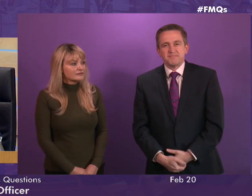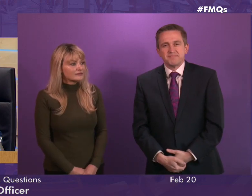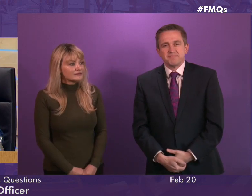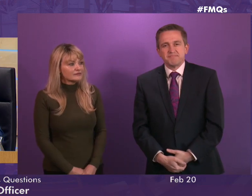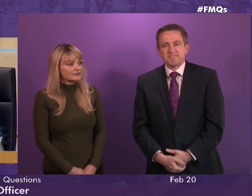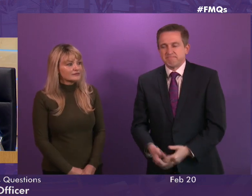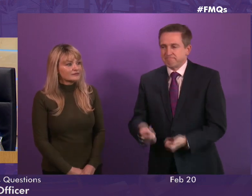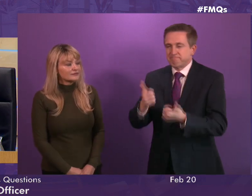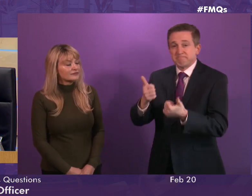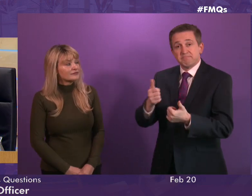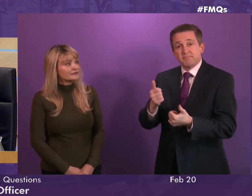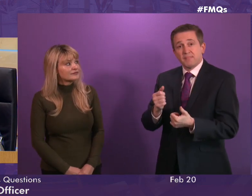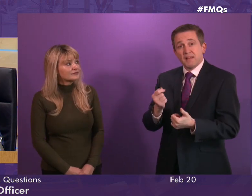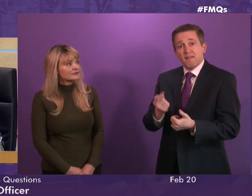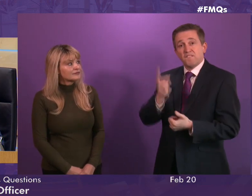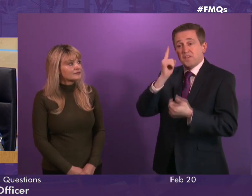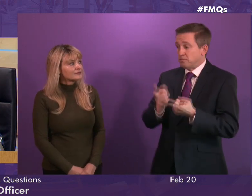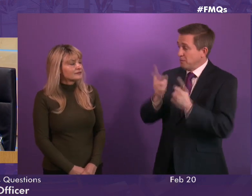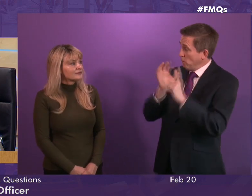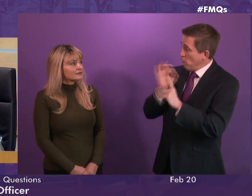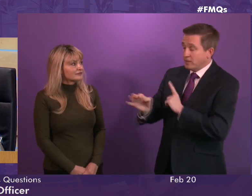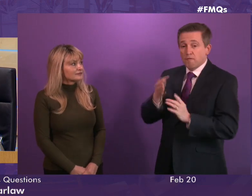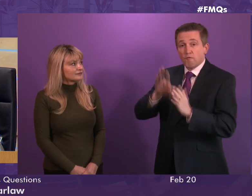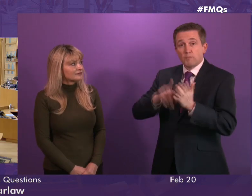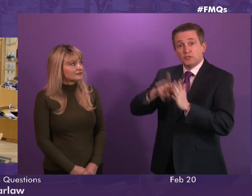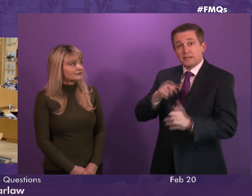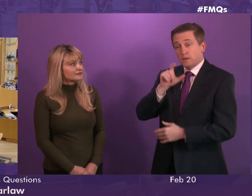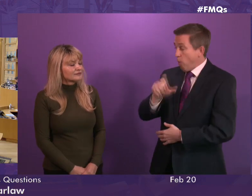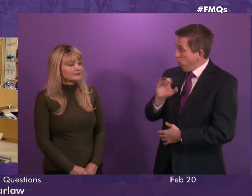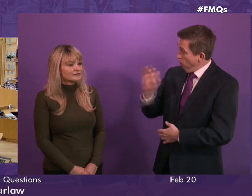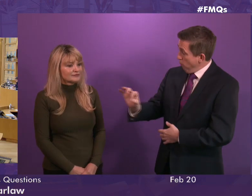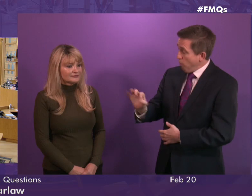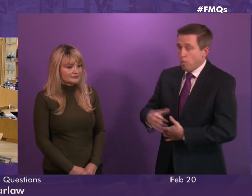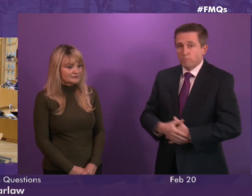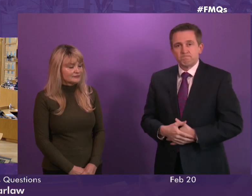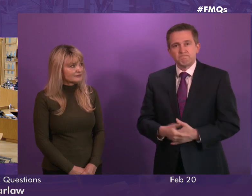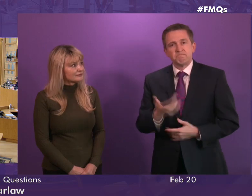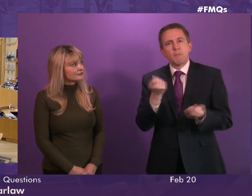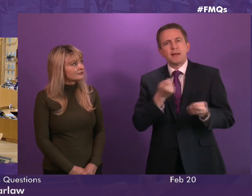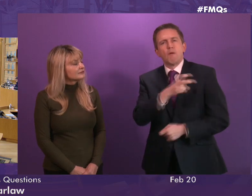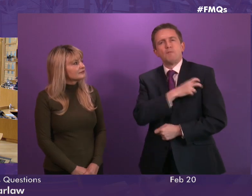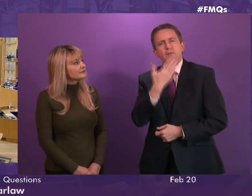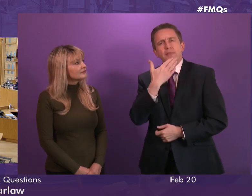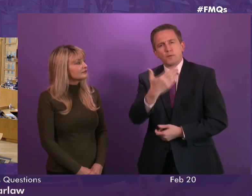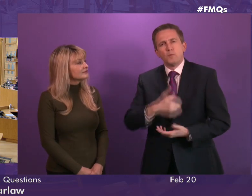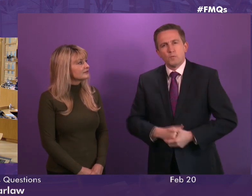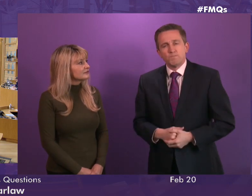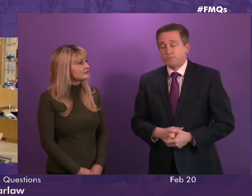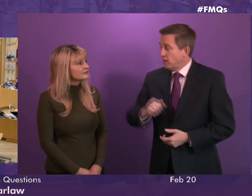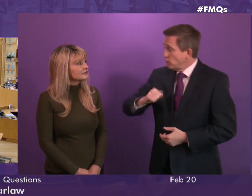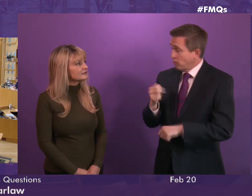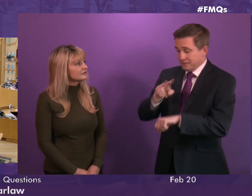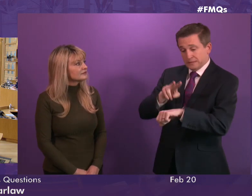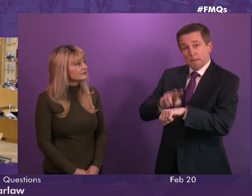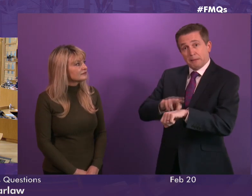The Presiding Officer (Ken Macintosh): Thank you very much. First Minister's Questions now, question number one from Jackson Carlaw. Jackson Carlaw (Eastwood) (Con): The Scottish Police Federation, the Scottish